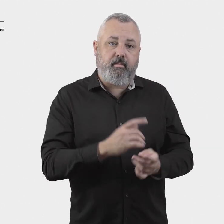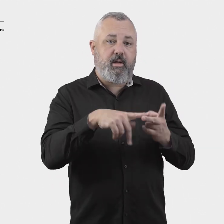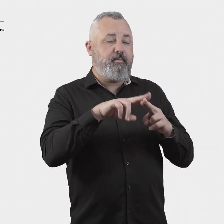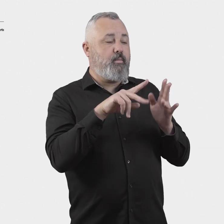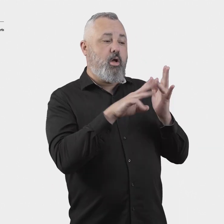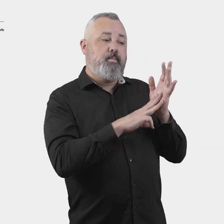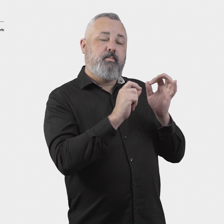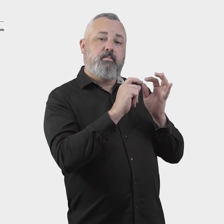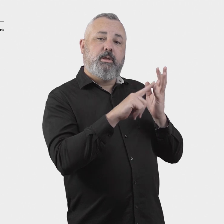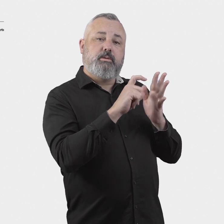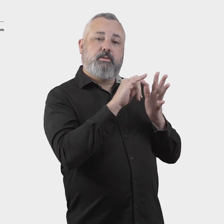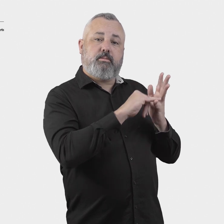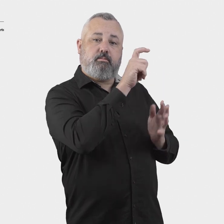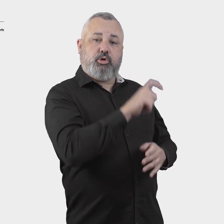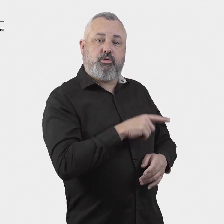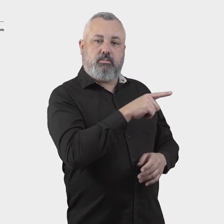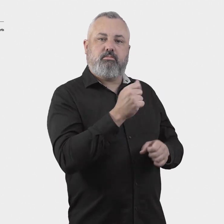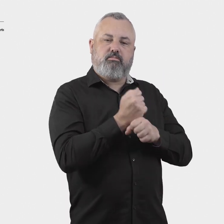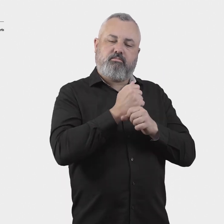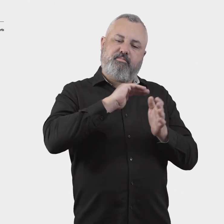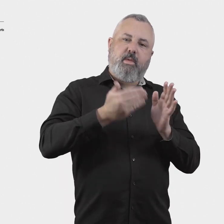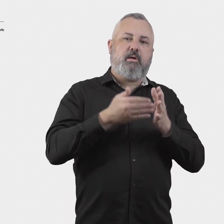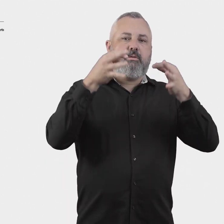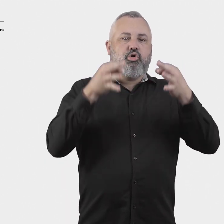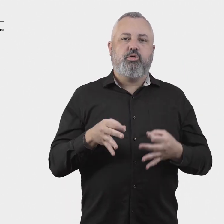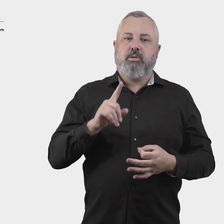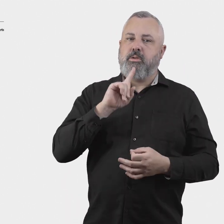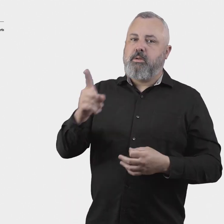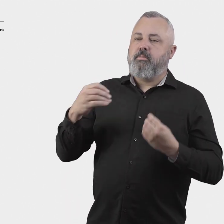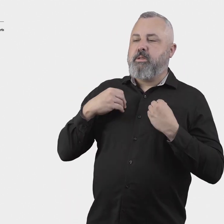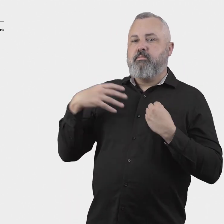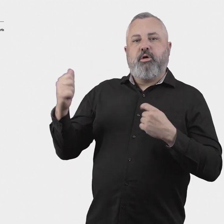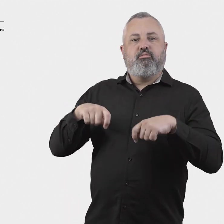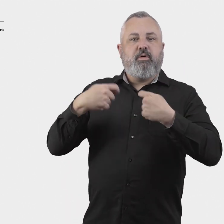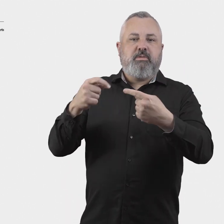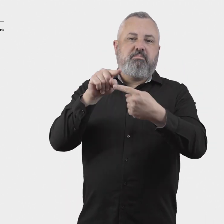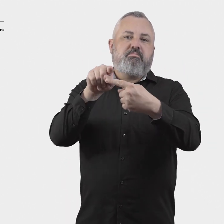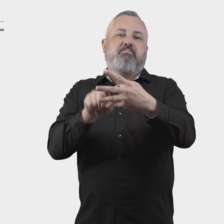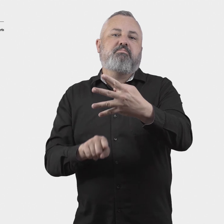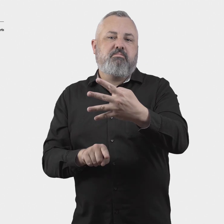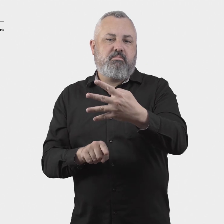scheme members to provide remedies to customers, following a final decision by